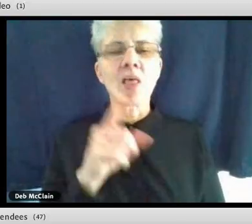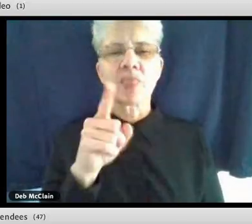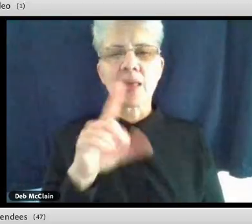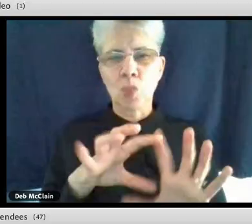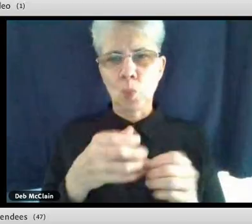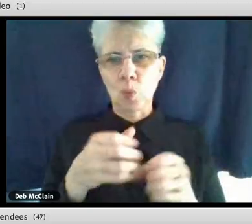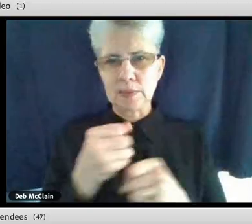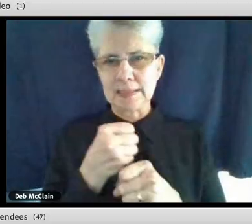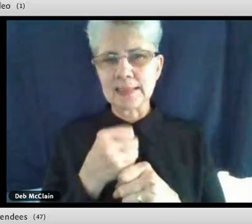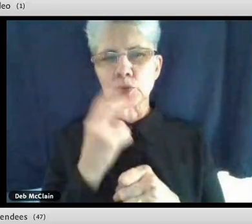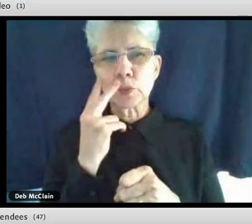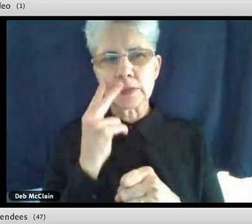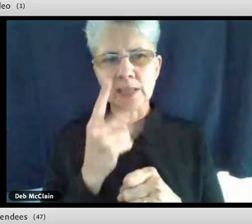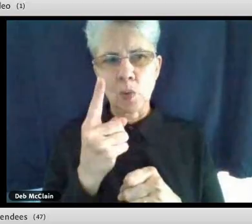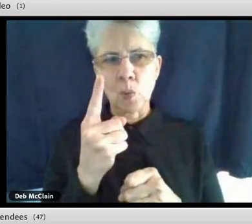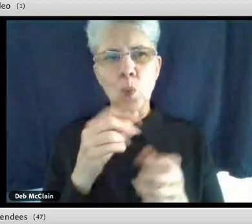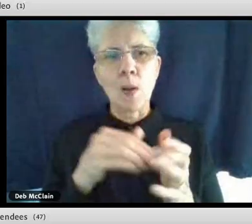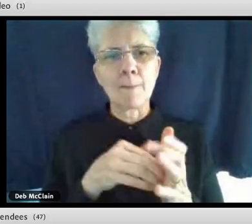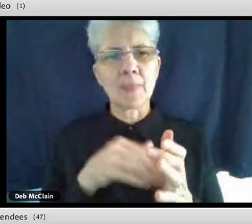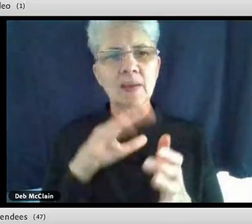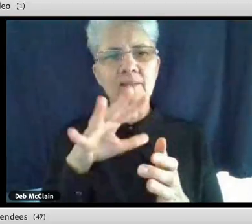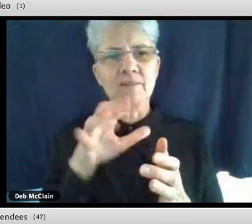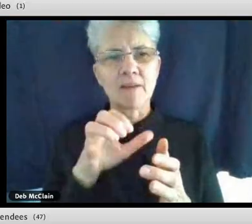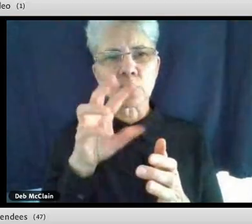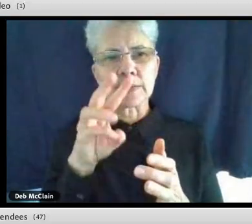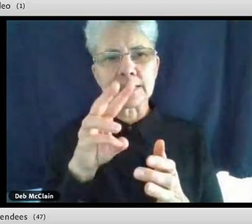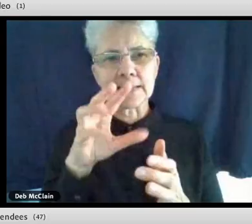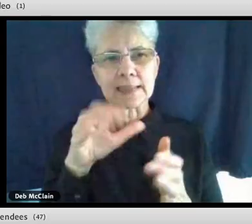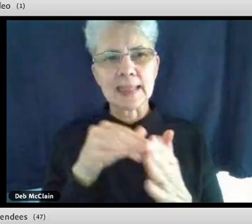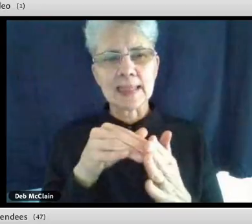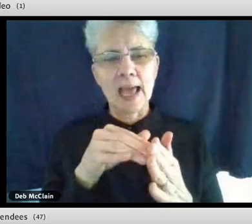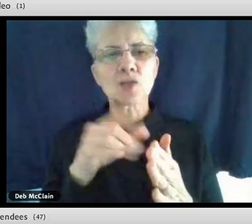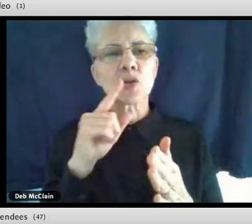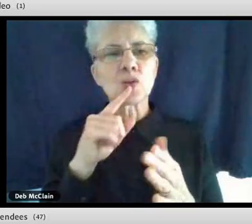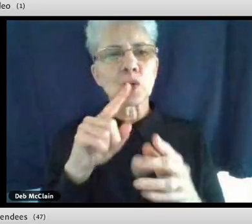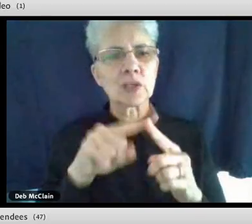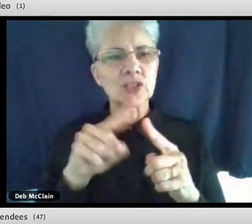Yeah, so this is the world. So you can see 1,506. You can click on different countries here.